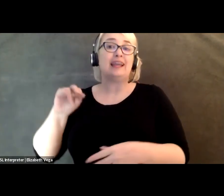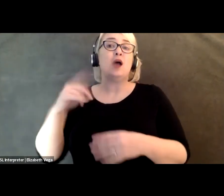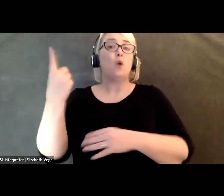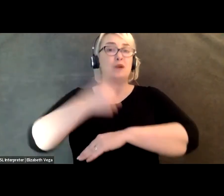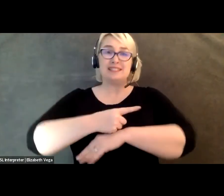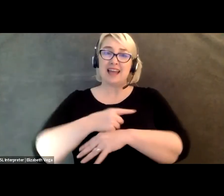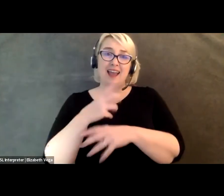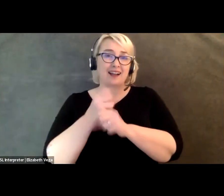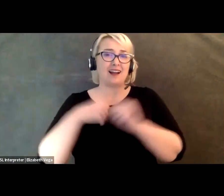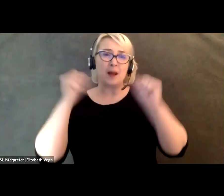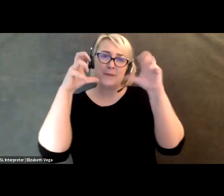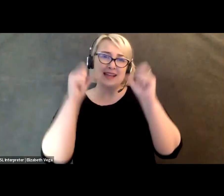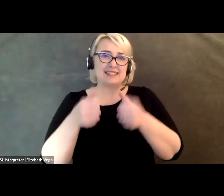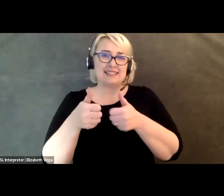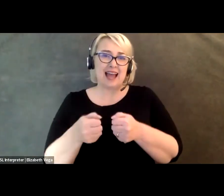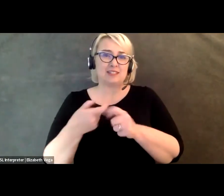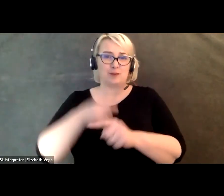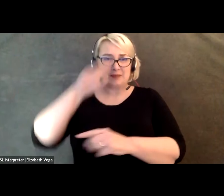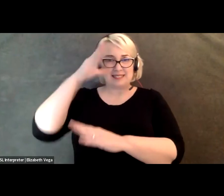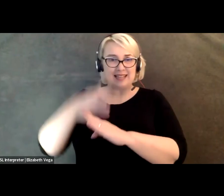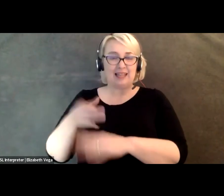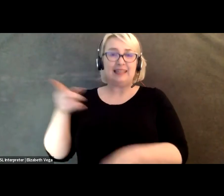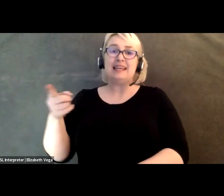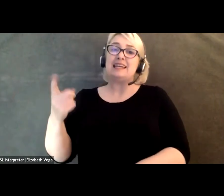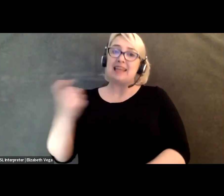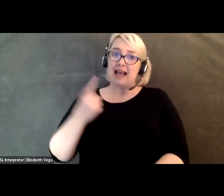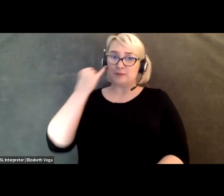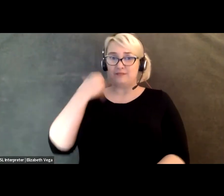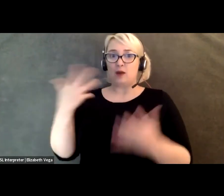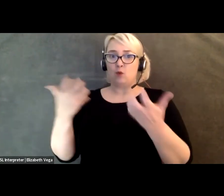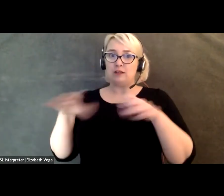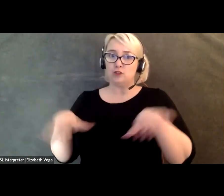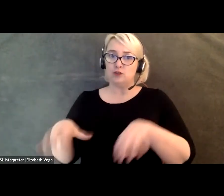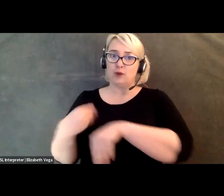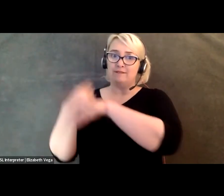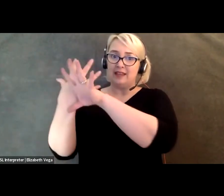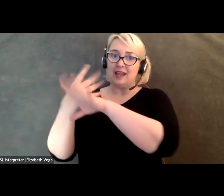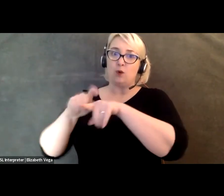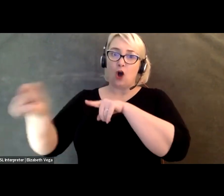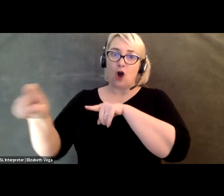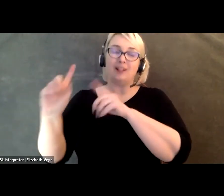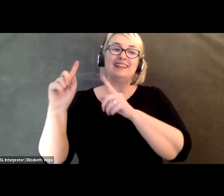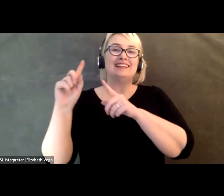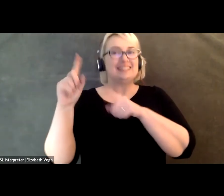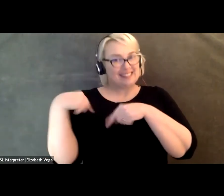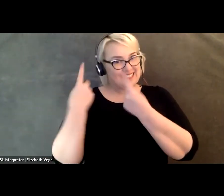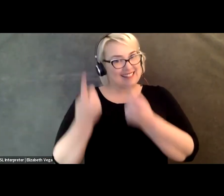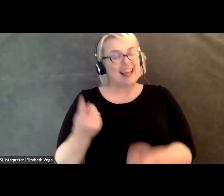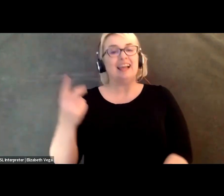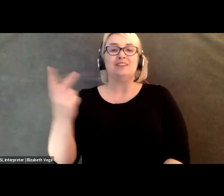He asked if I was I would like to do a video call. Since then, we've had a few of these captioned conversations.